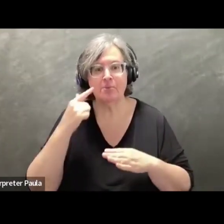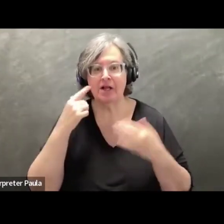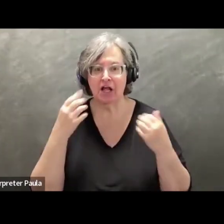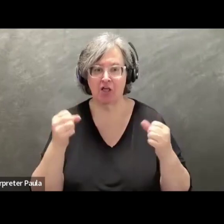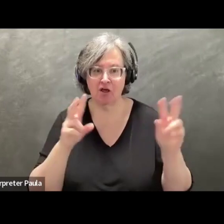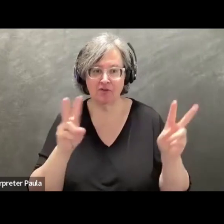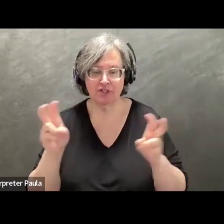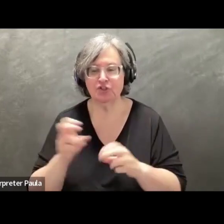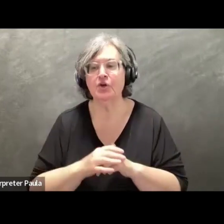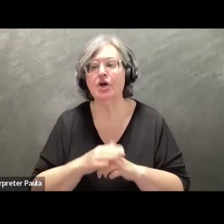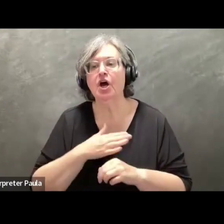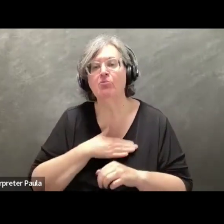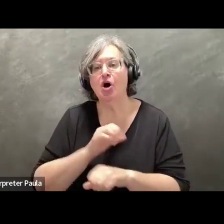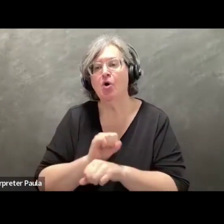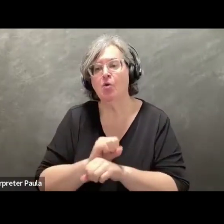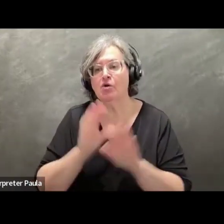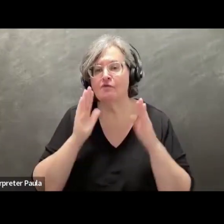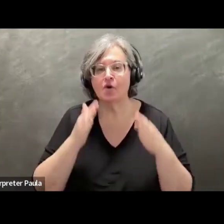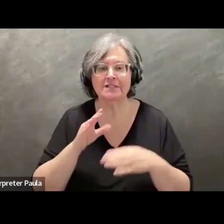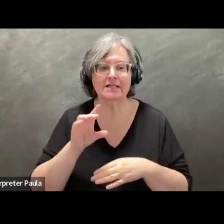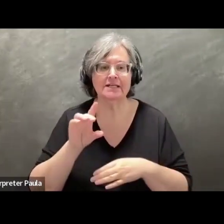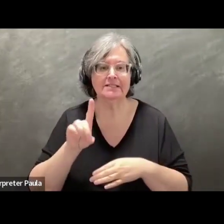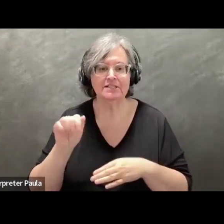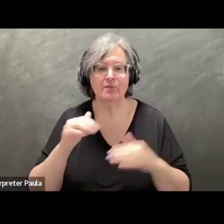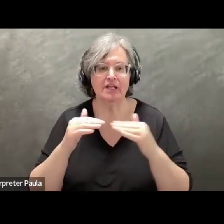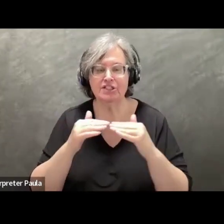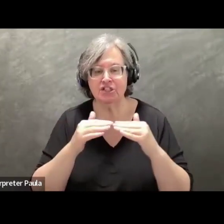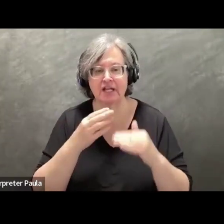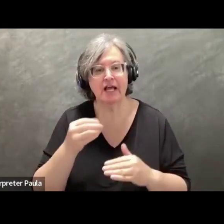surrounds disability justice and mental health. Justice. It is a